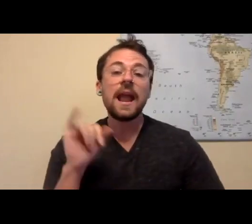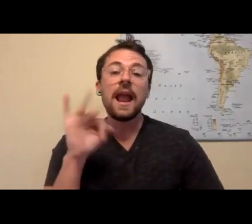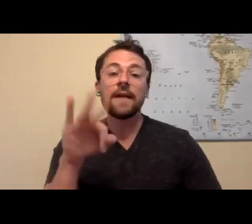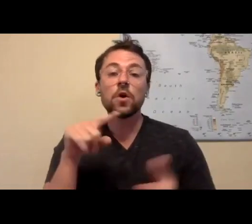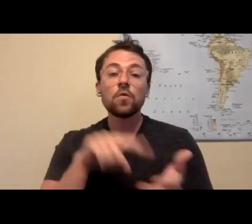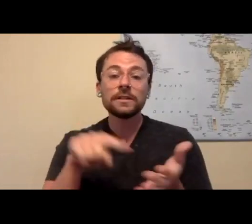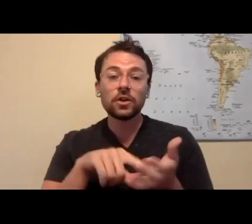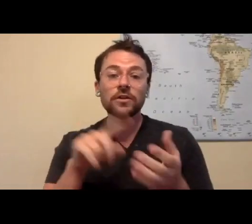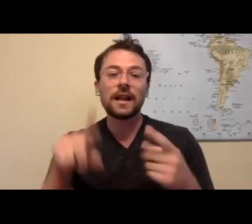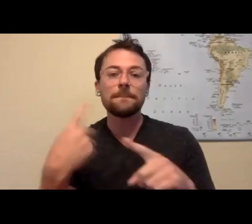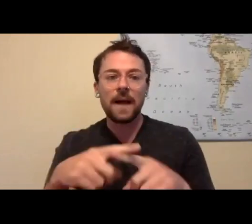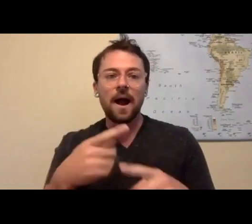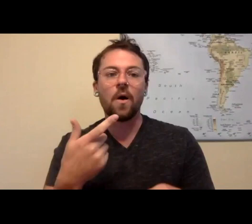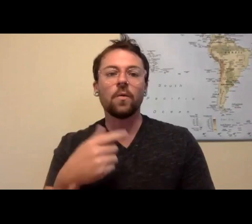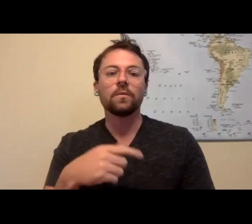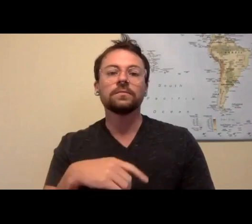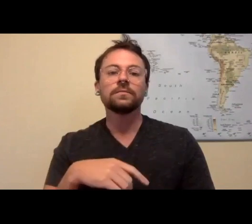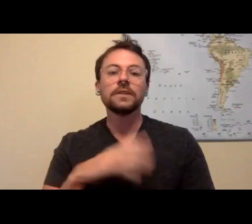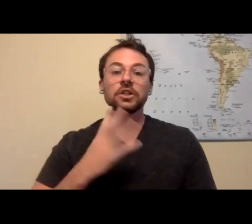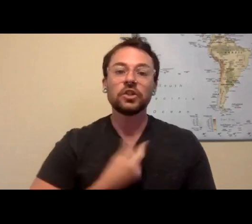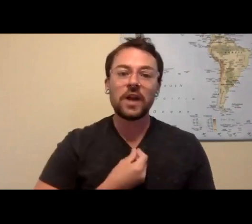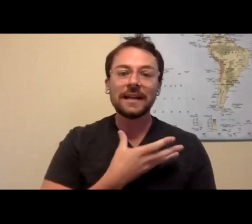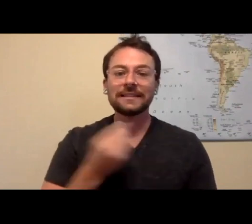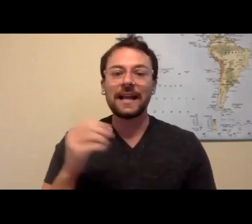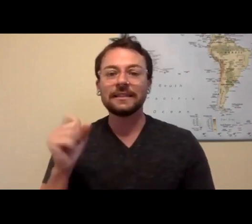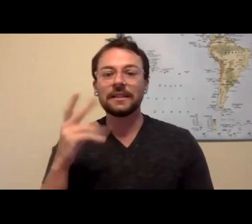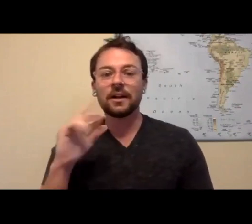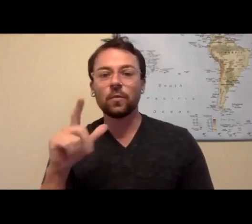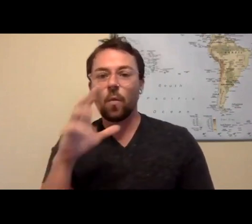> I think it depends on what the research is about.